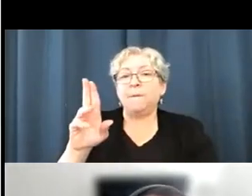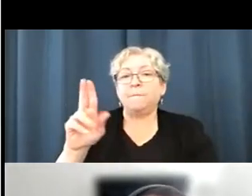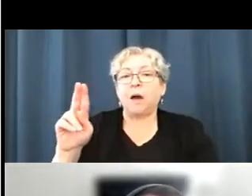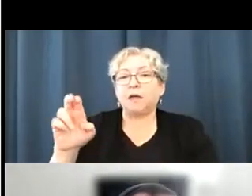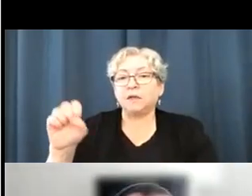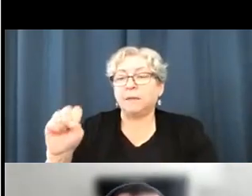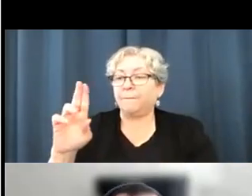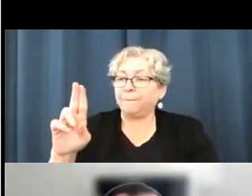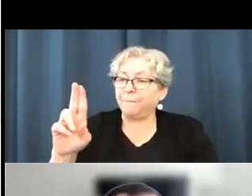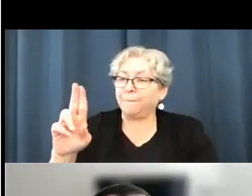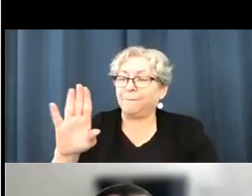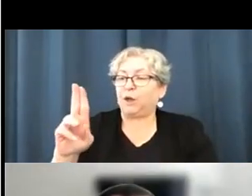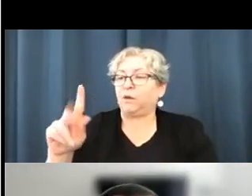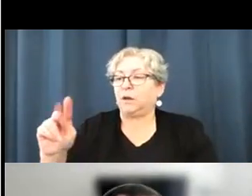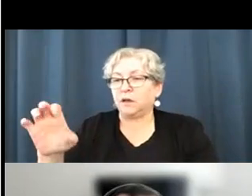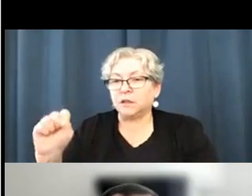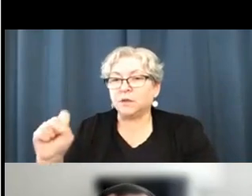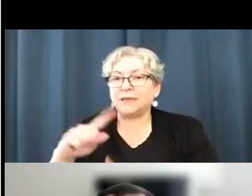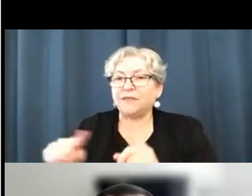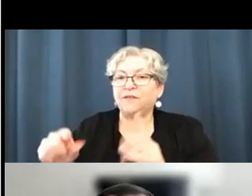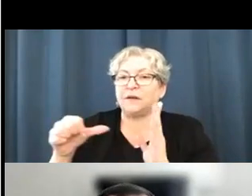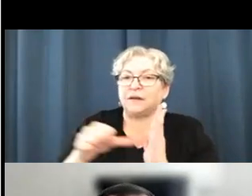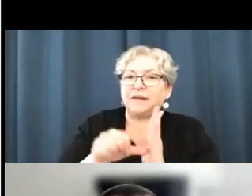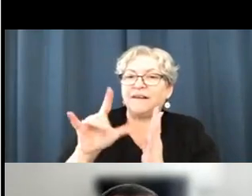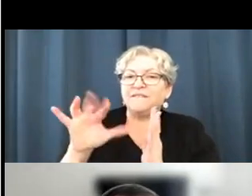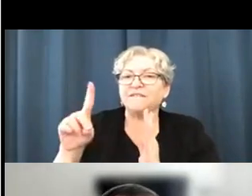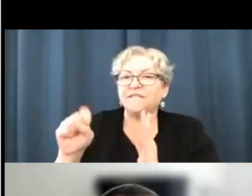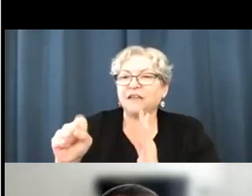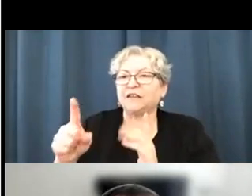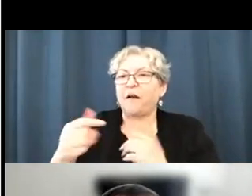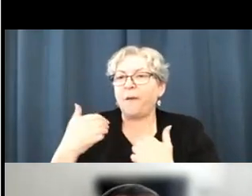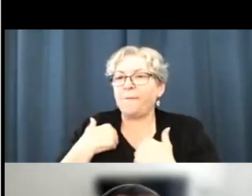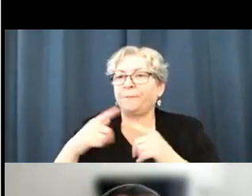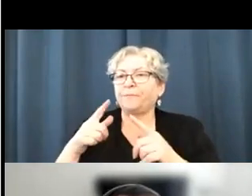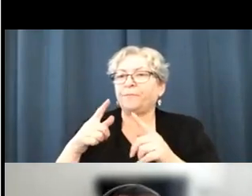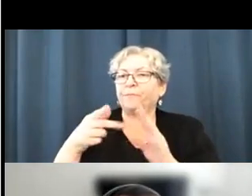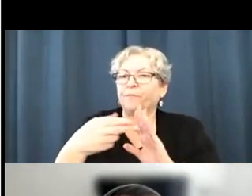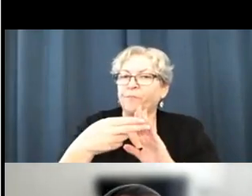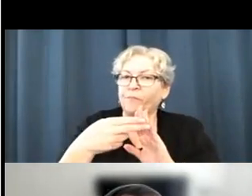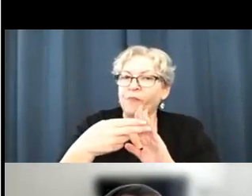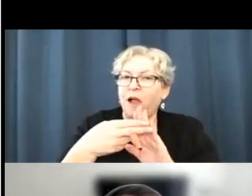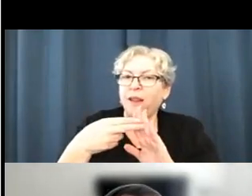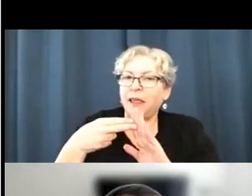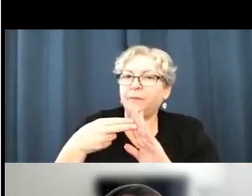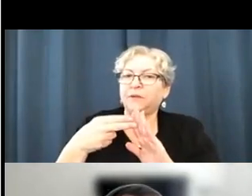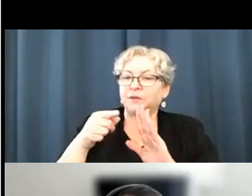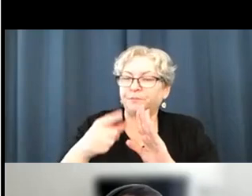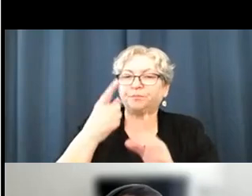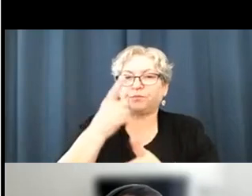I wanna make sure that the labels are interpreted correctly by the screen reader